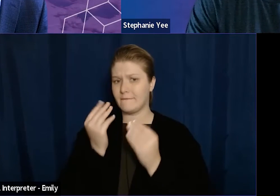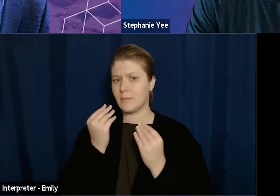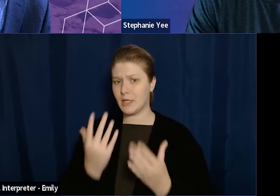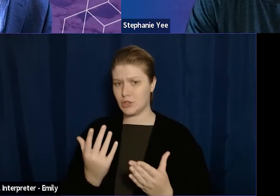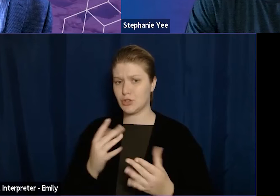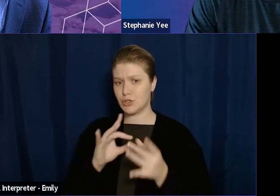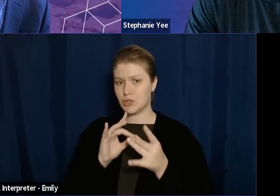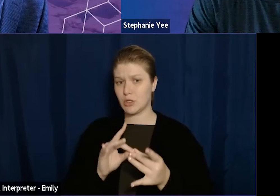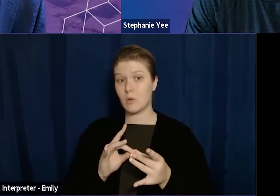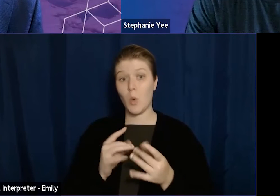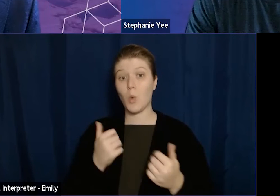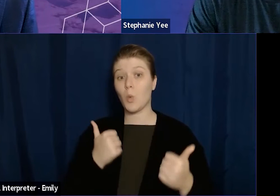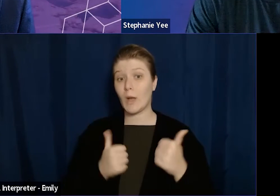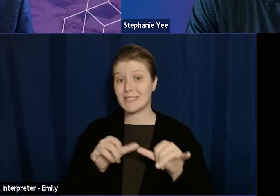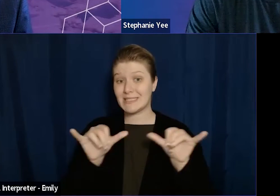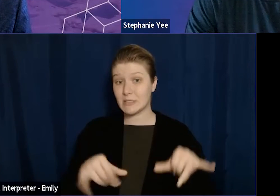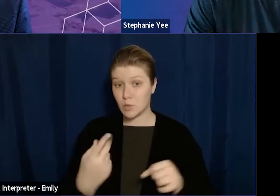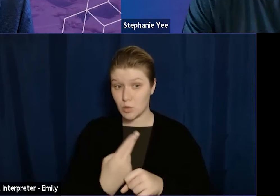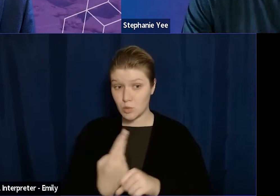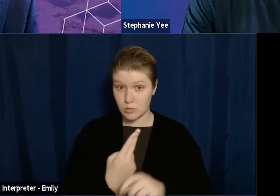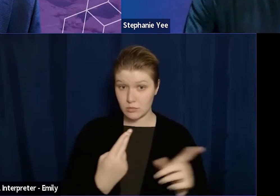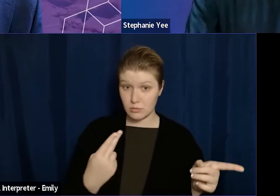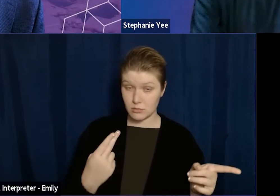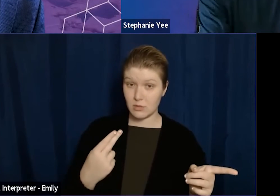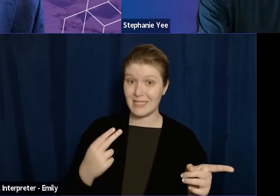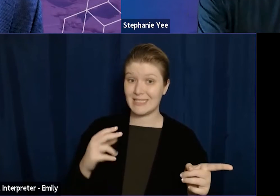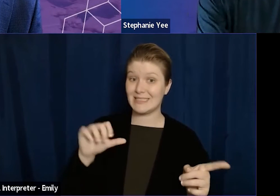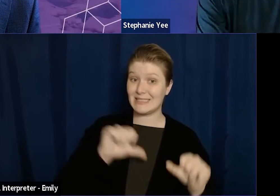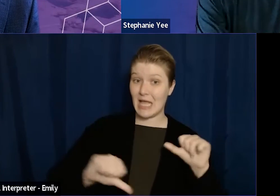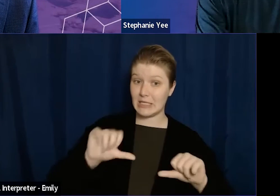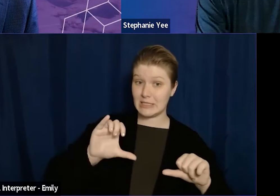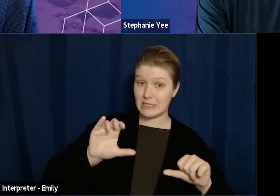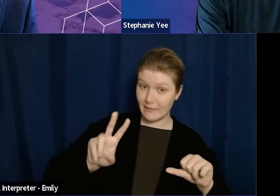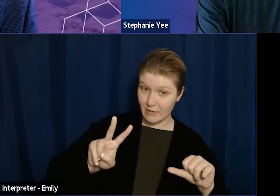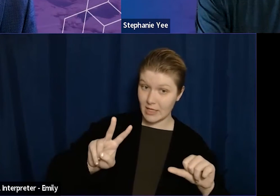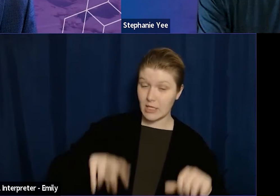which system you're using, whether you're using SciENcv, or whether you're using the fillable format.